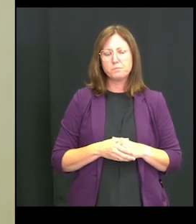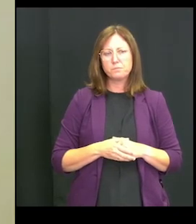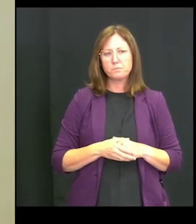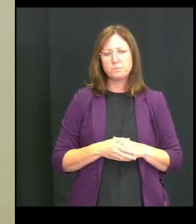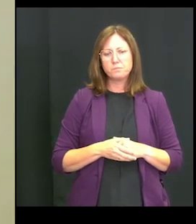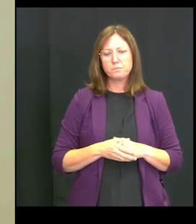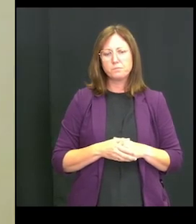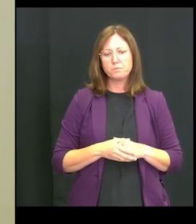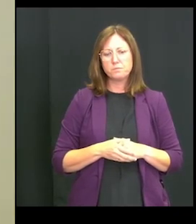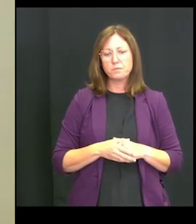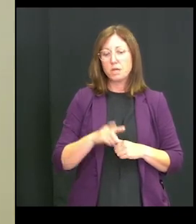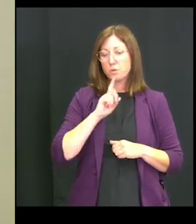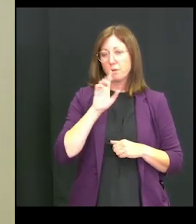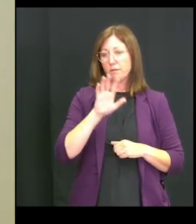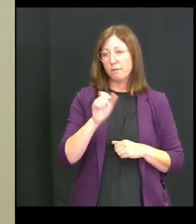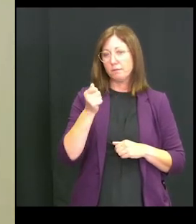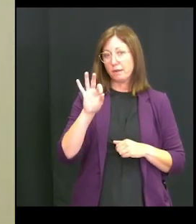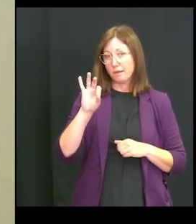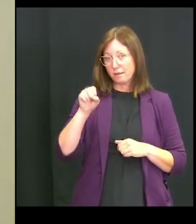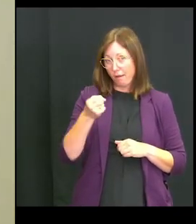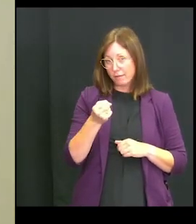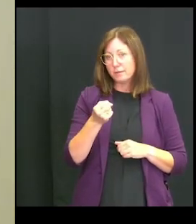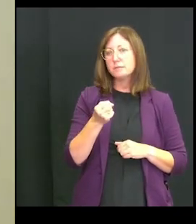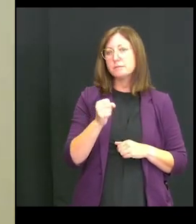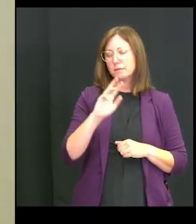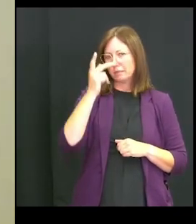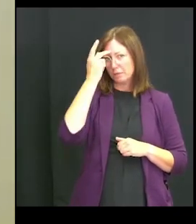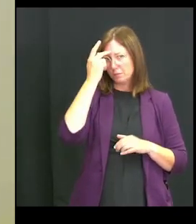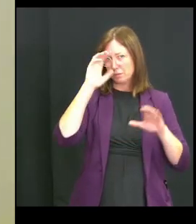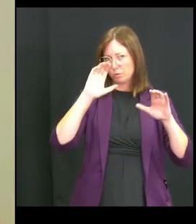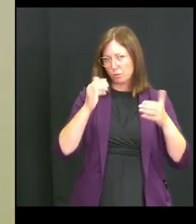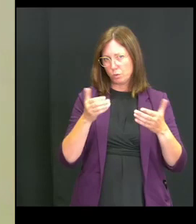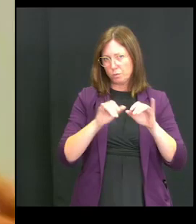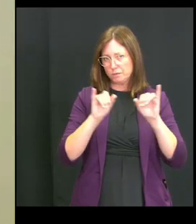It was really in the 1990s that the party system blew up.